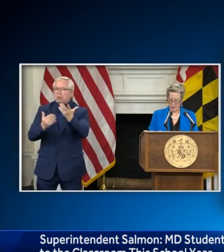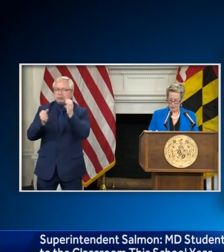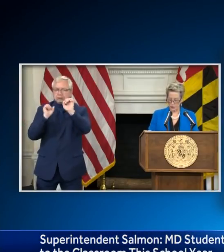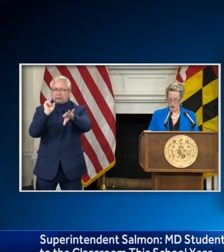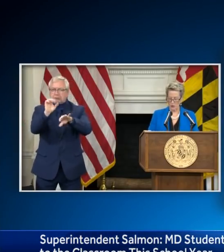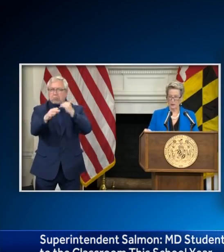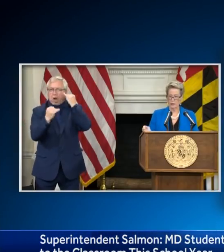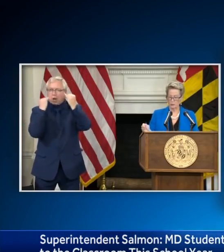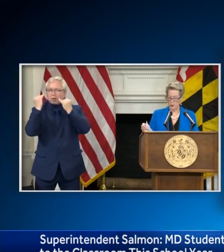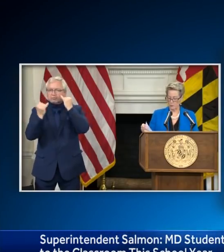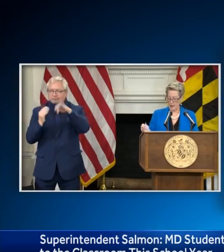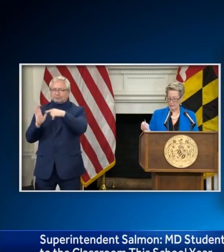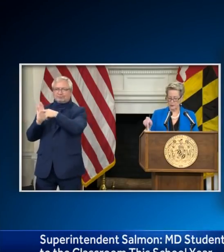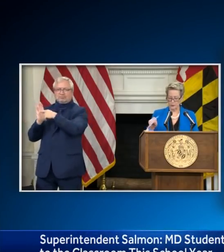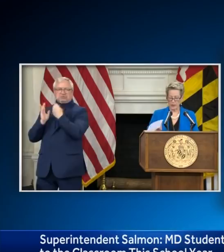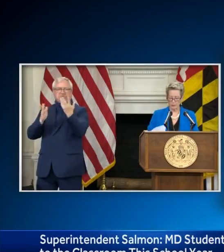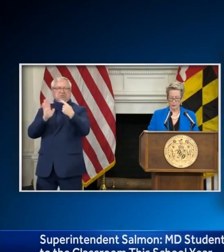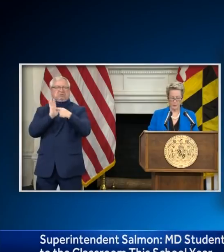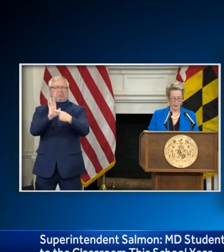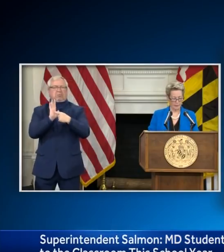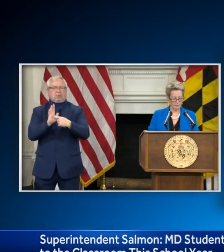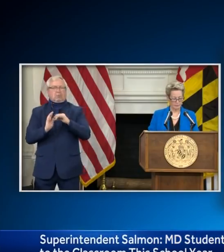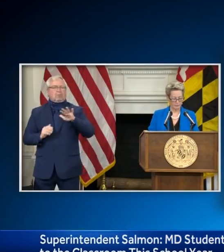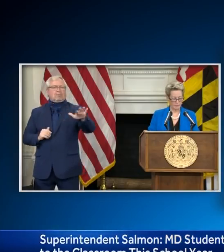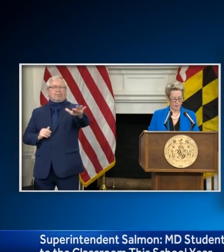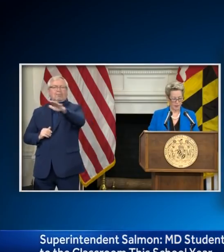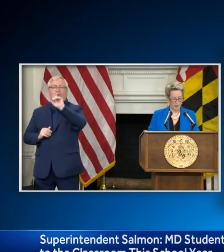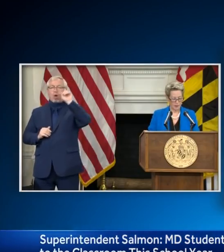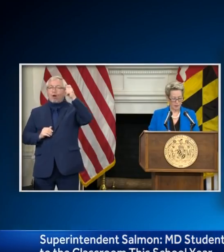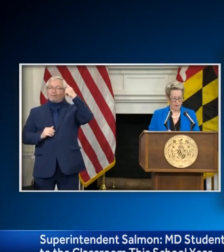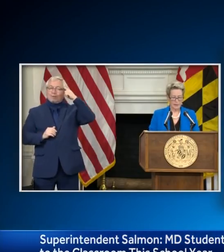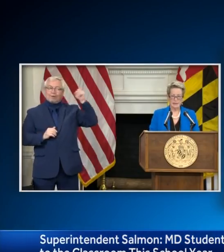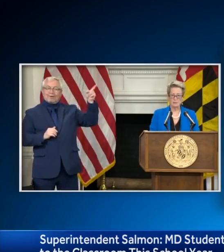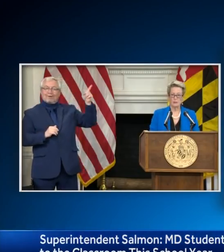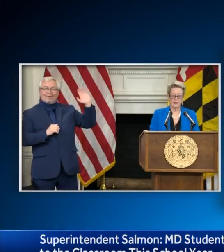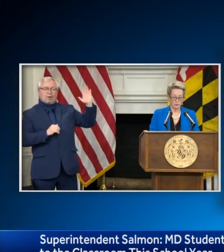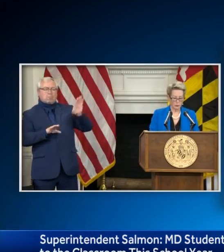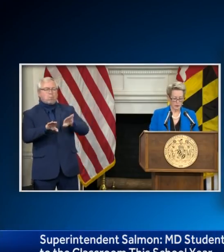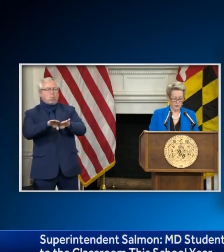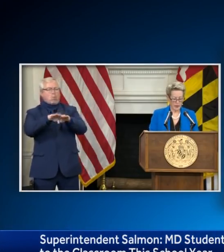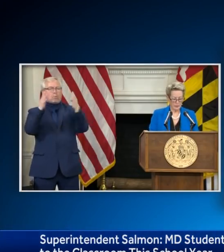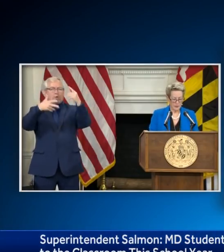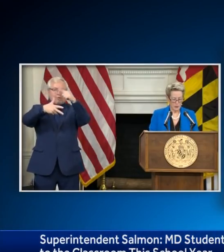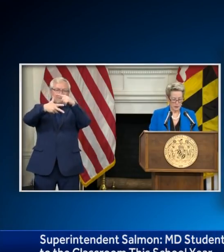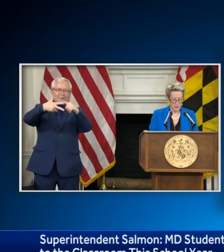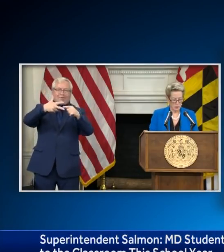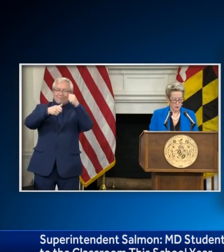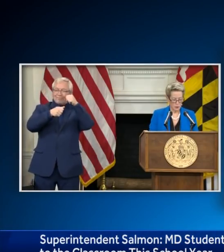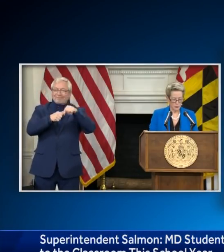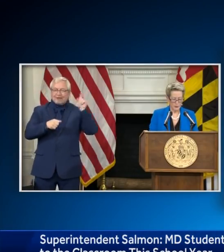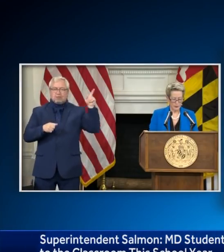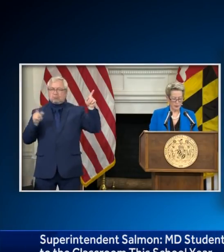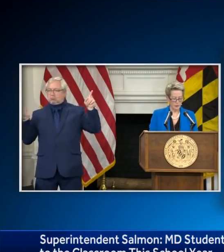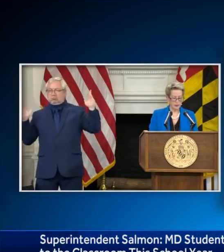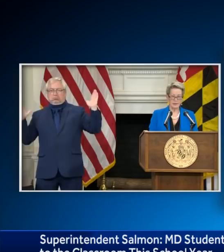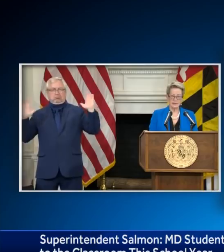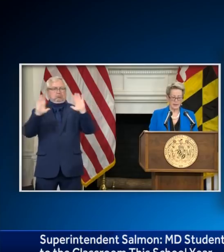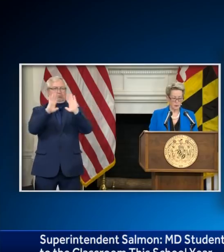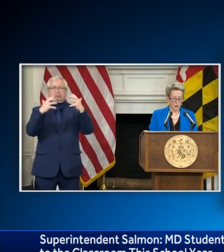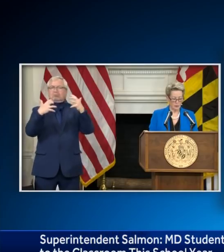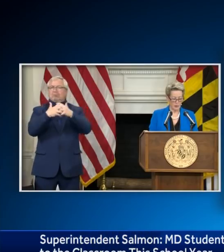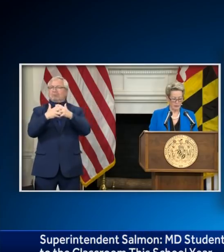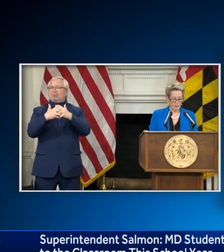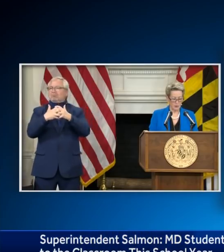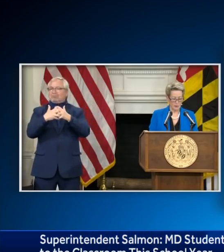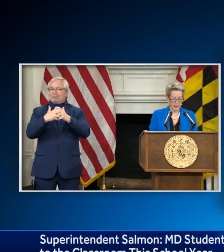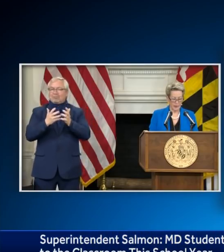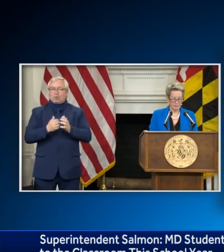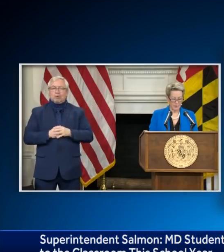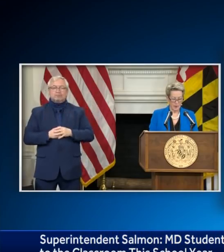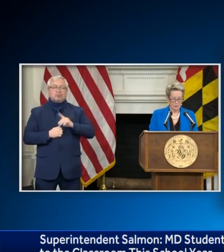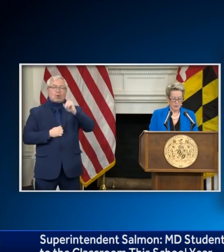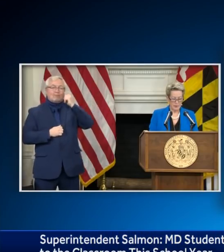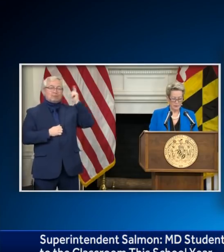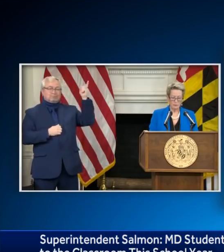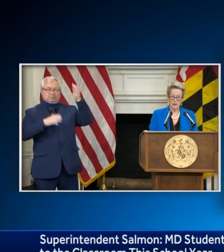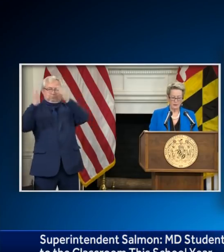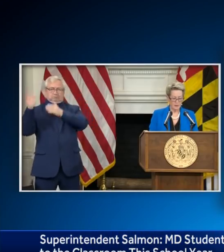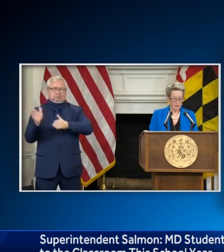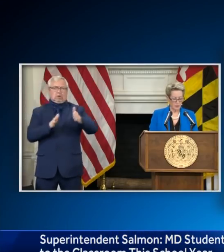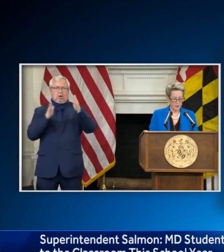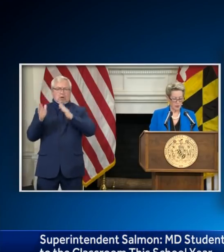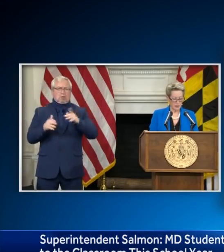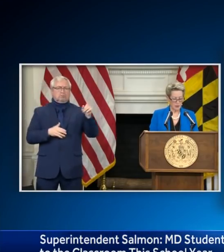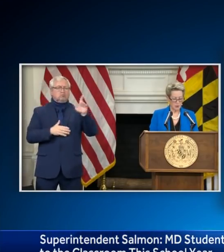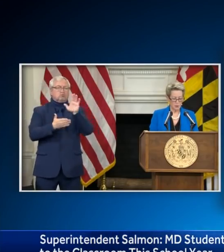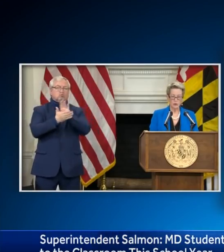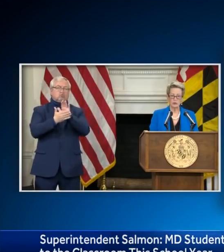OUR PLAN IDENTIFIES SEVERAL IDEAS THAT COULD BE USED -- USED IN DOVETAILS IN THE MARYLAND STRONG ROAD MAP TO THE RECOVERY PLAN.